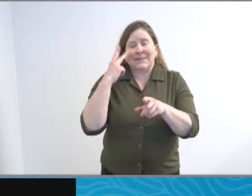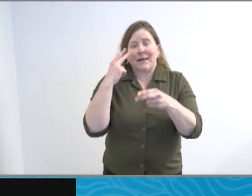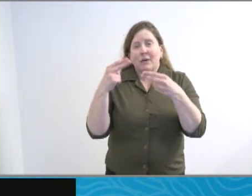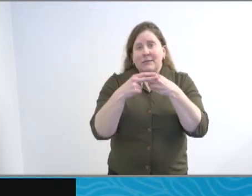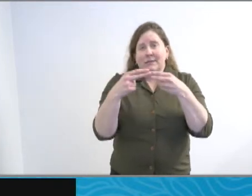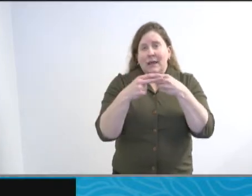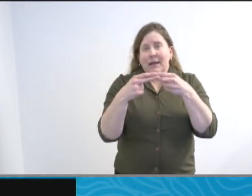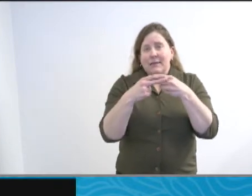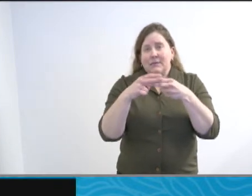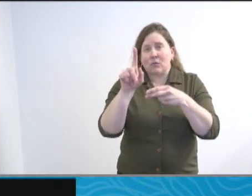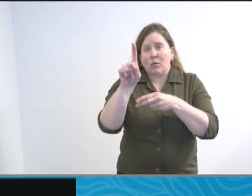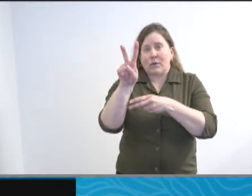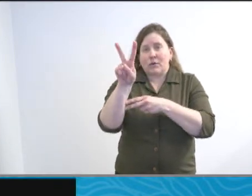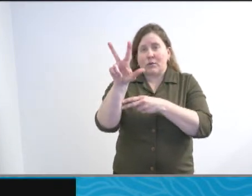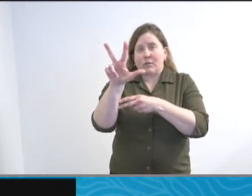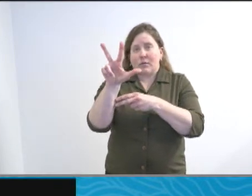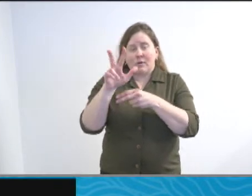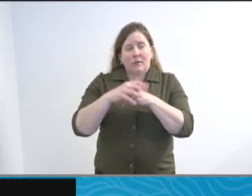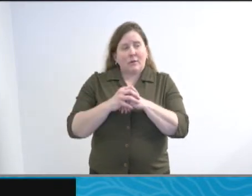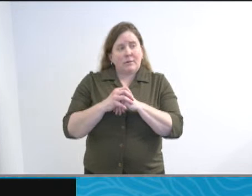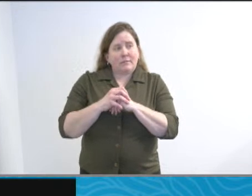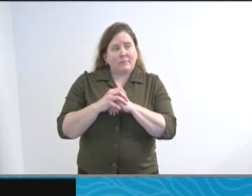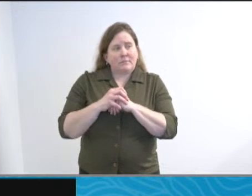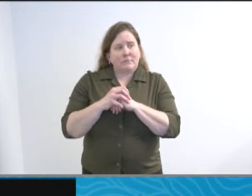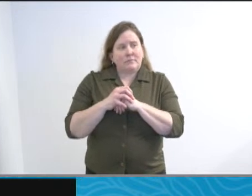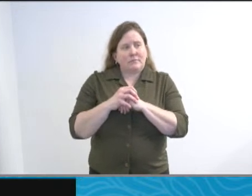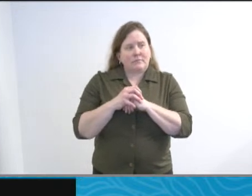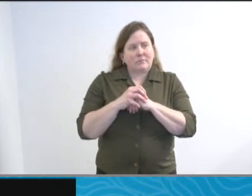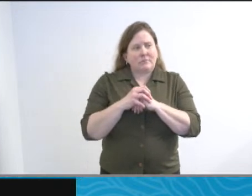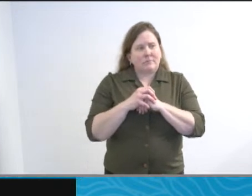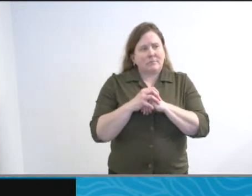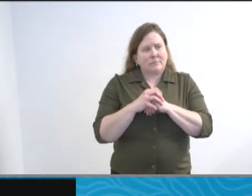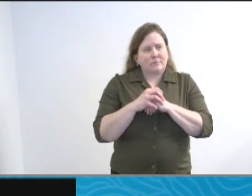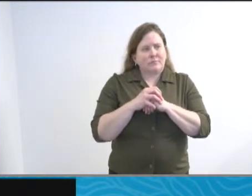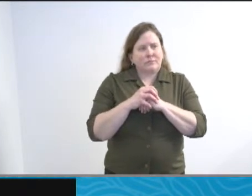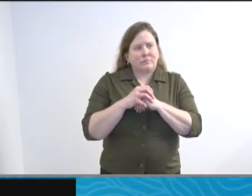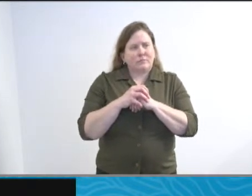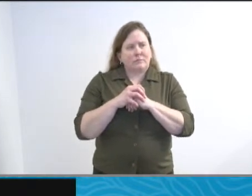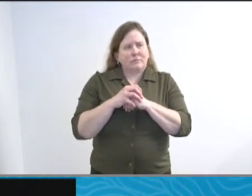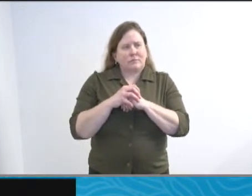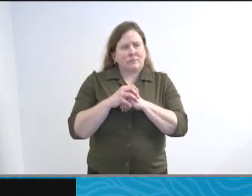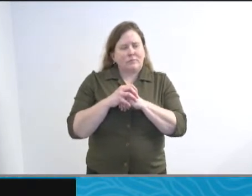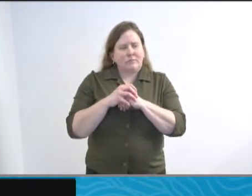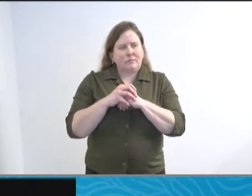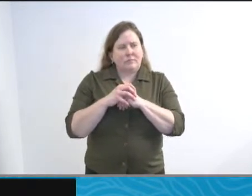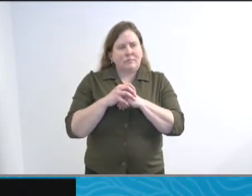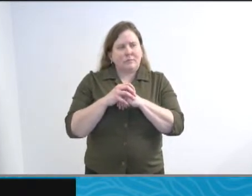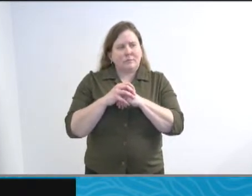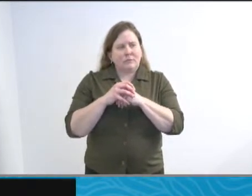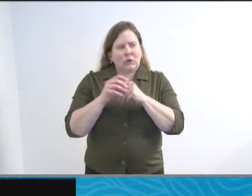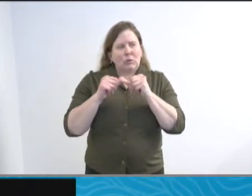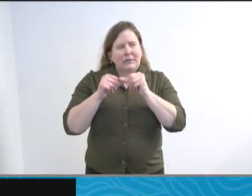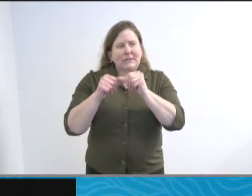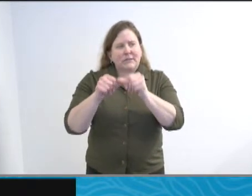that they are resilient, healthy adults, champion for students, and empathetic communicators.